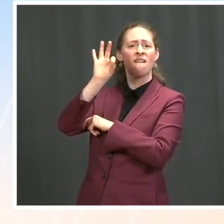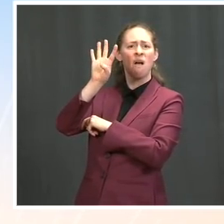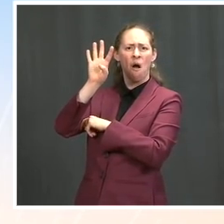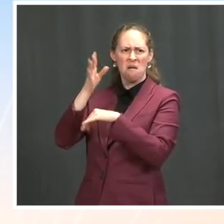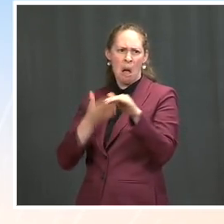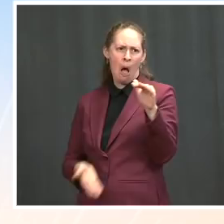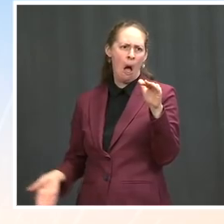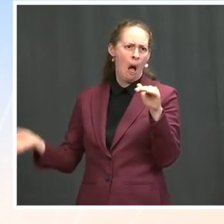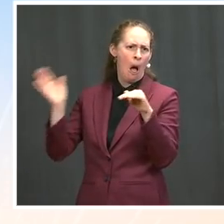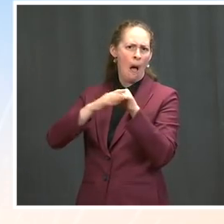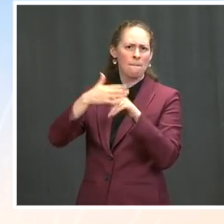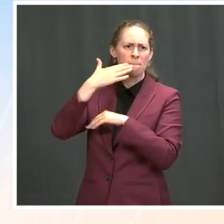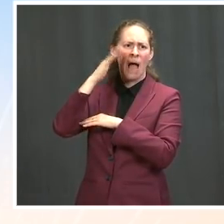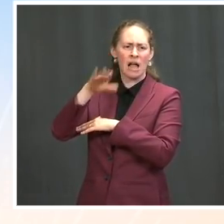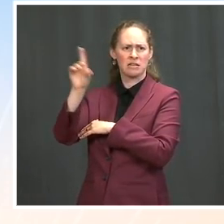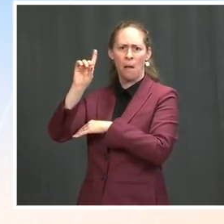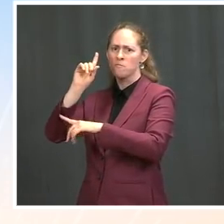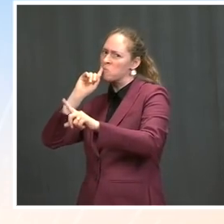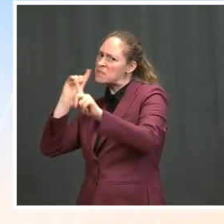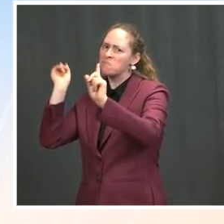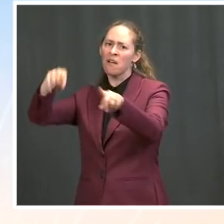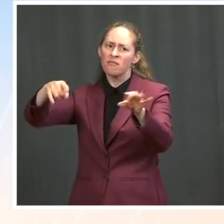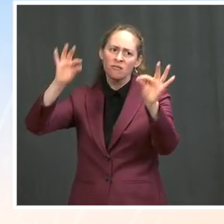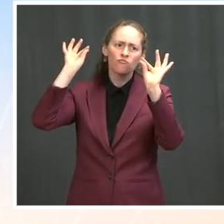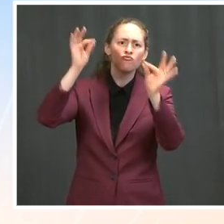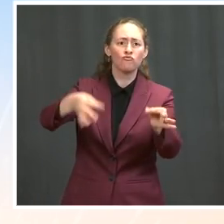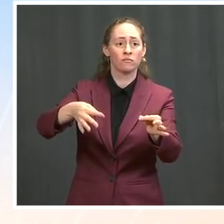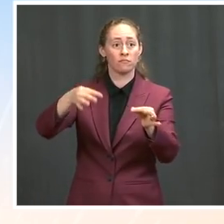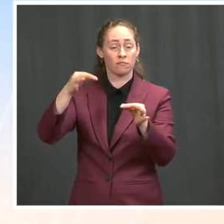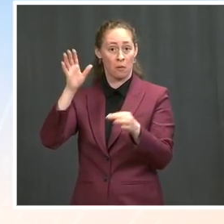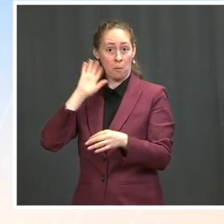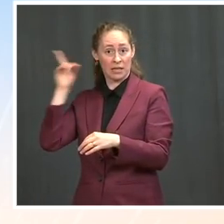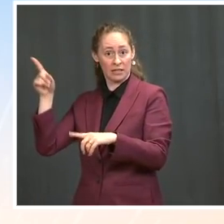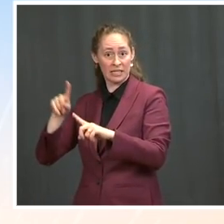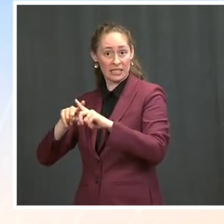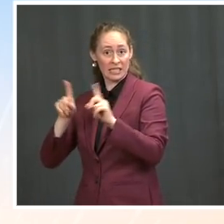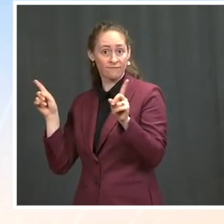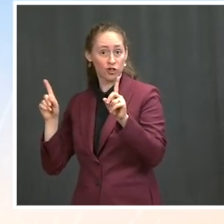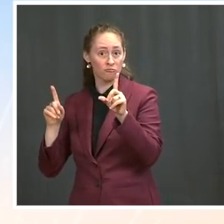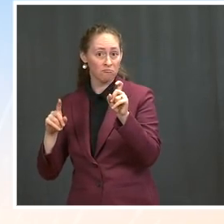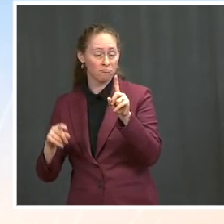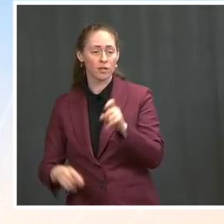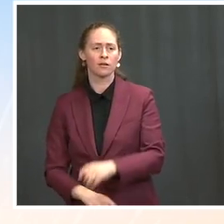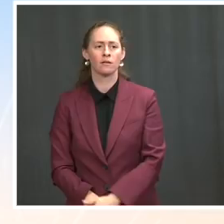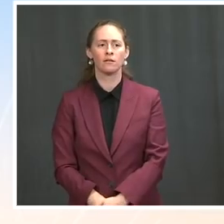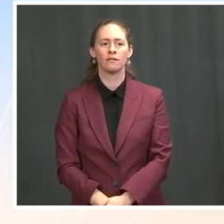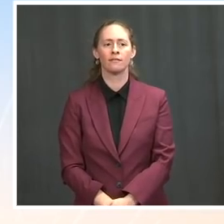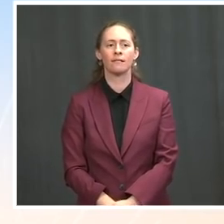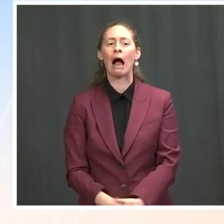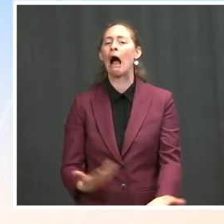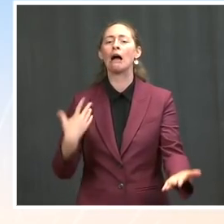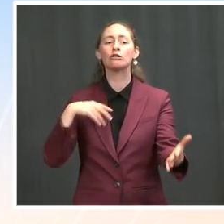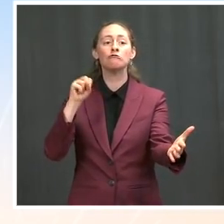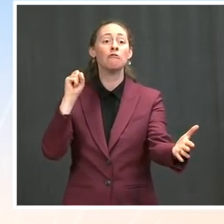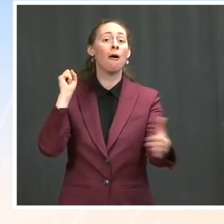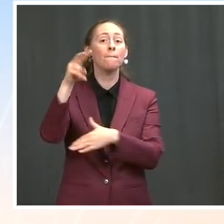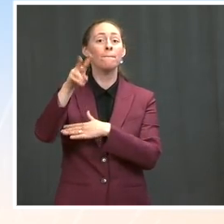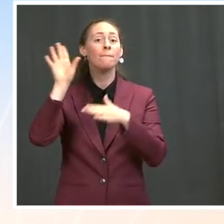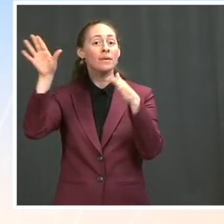Can you talk to how his approach might change? Ms. Psaki: Well, I'm not going to get ahead of his comments or remarks later this week.